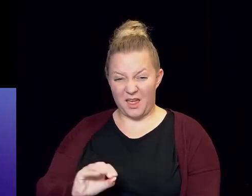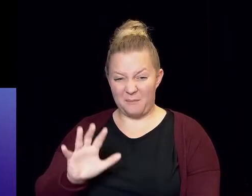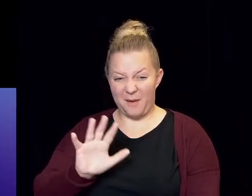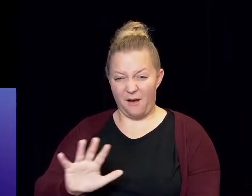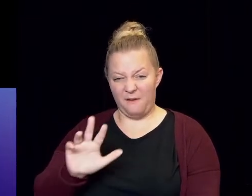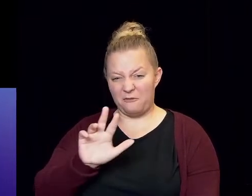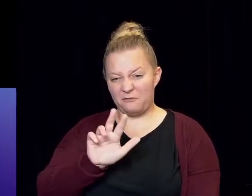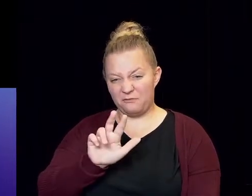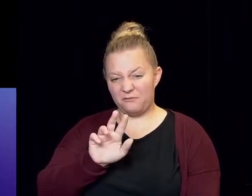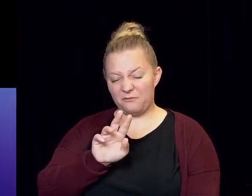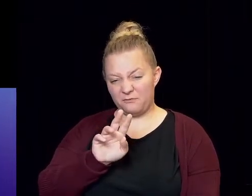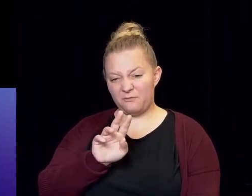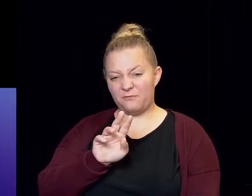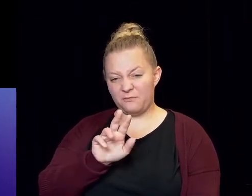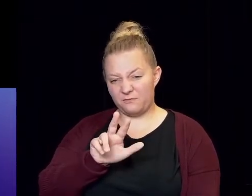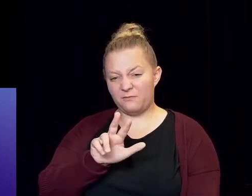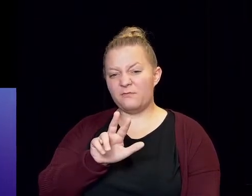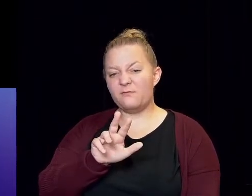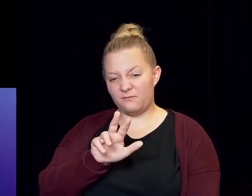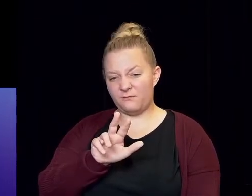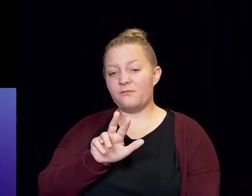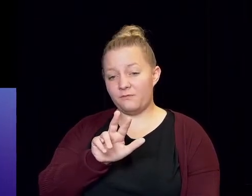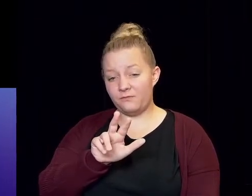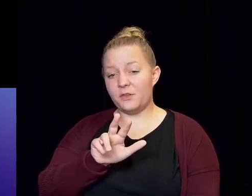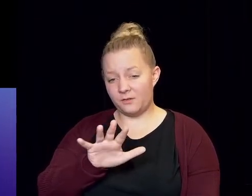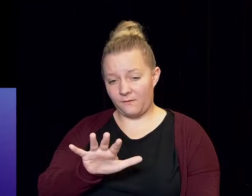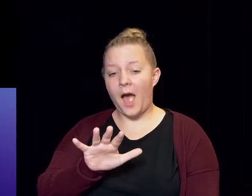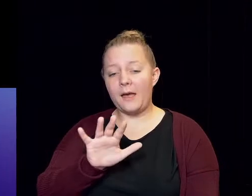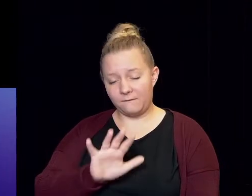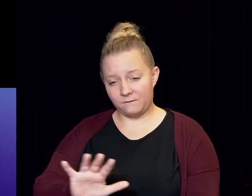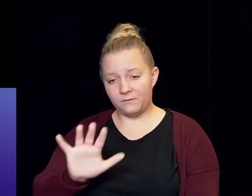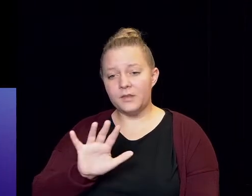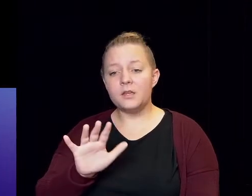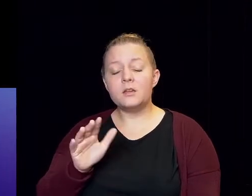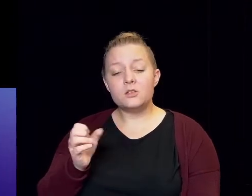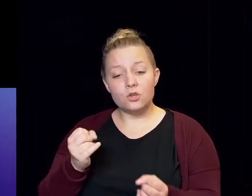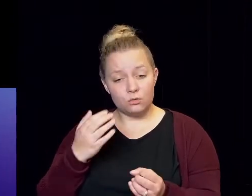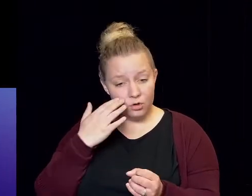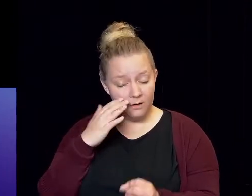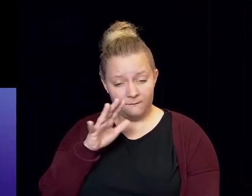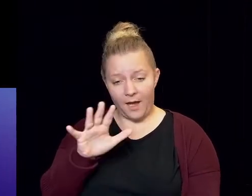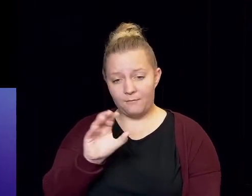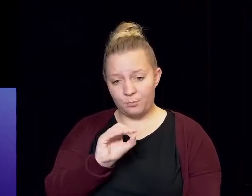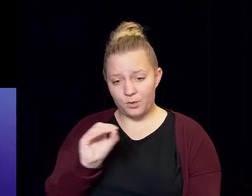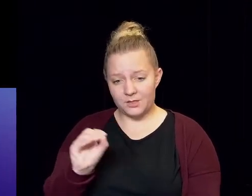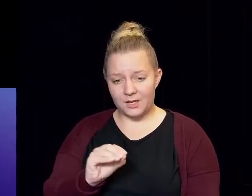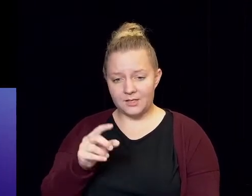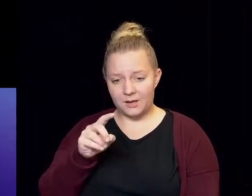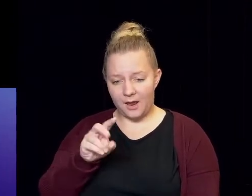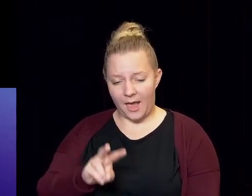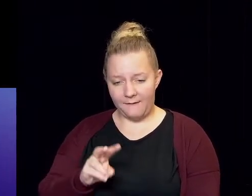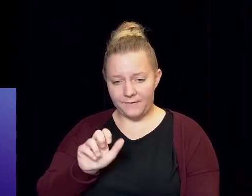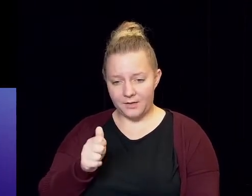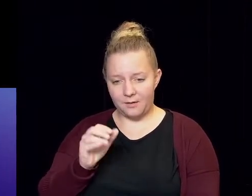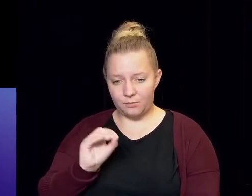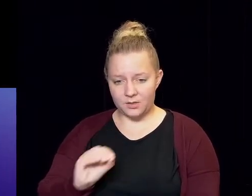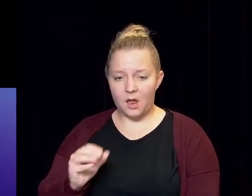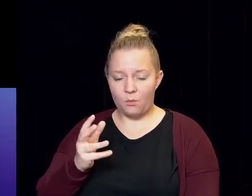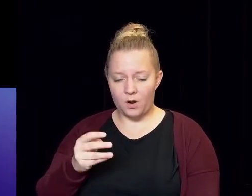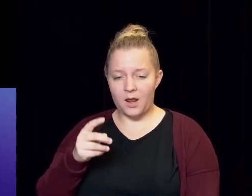decimal left here, 34.5 would be like 35. And so, I know 5% is half of 10%. So, I wanted half of the 35